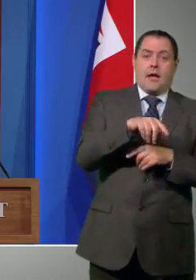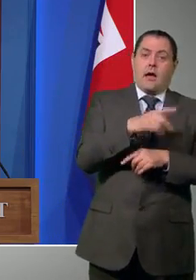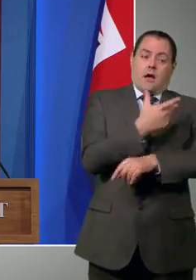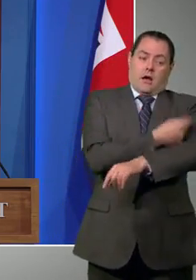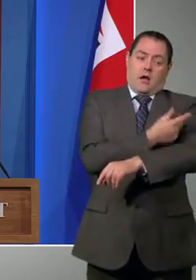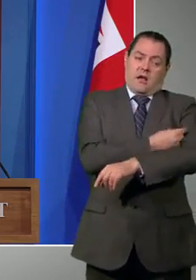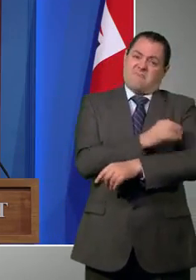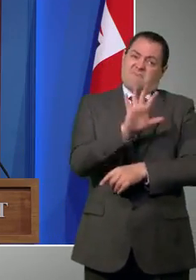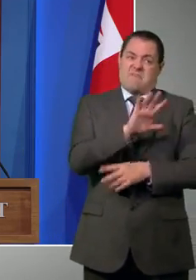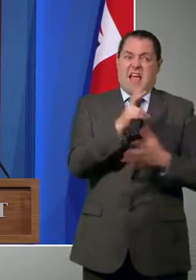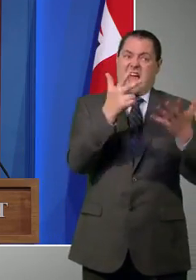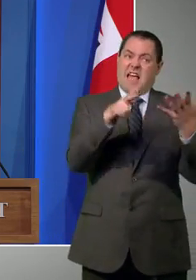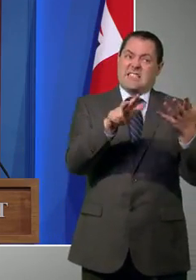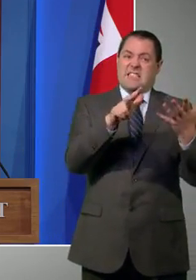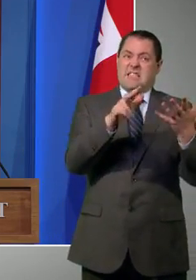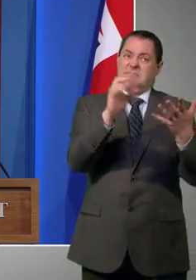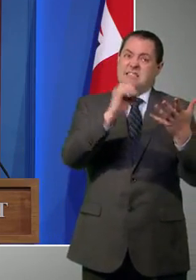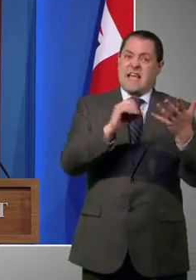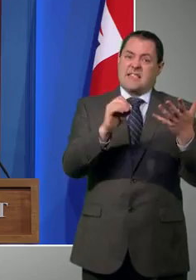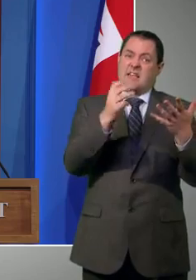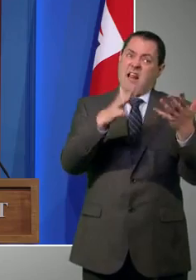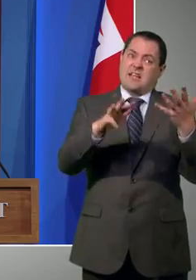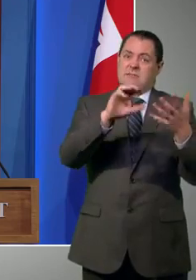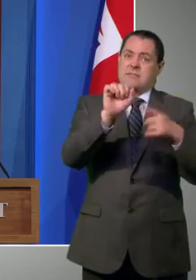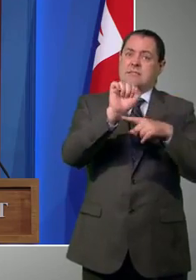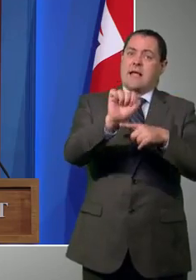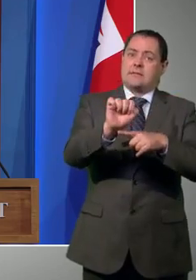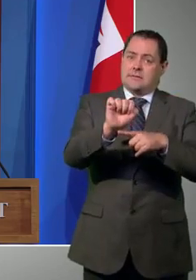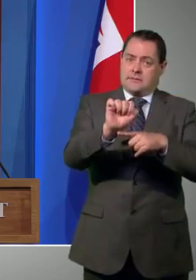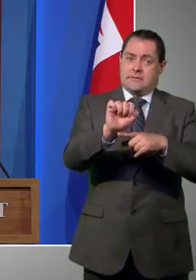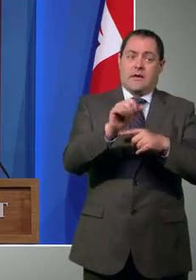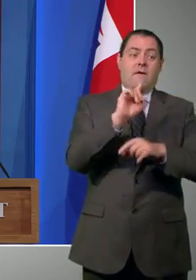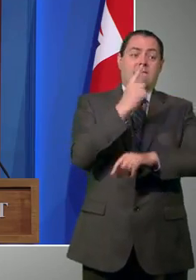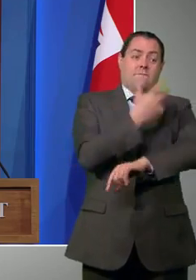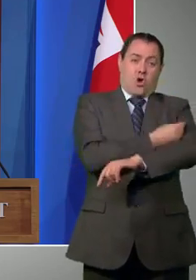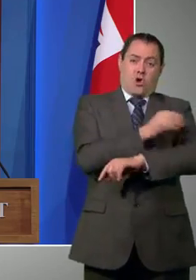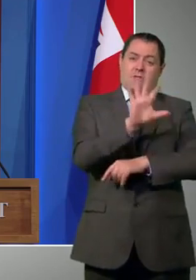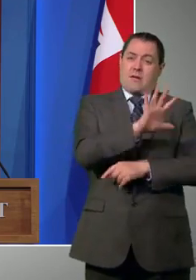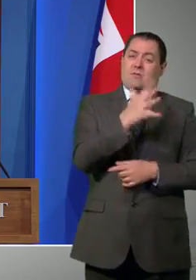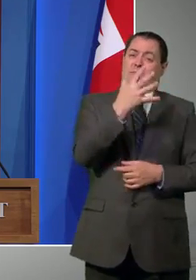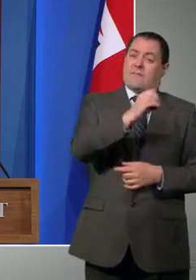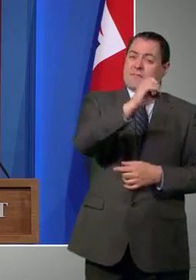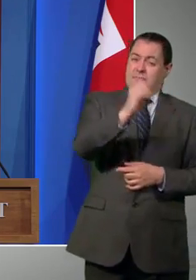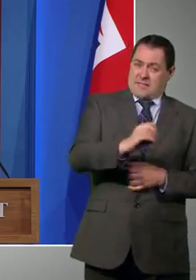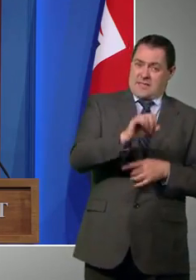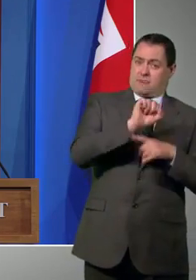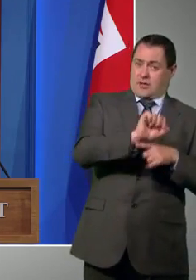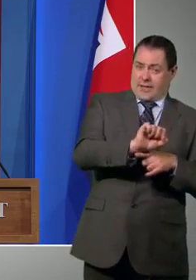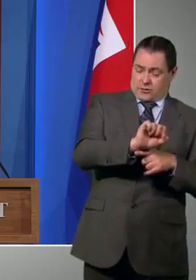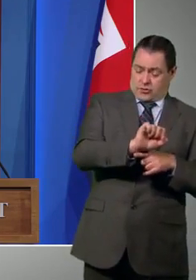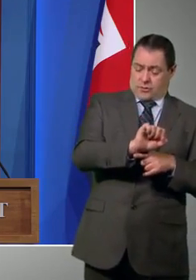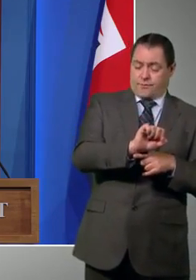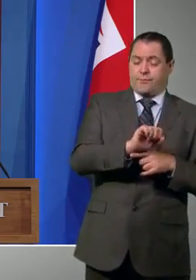doses and about 50% of the first and and the good news from the report, which public